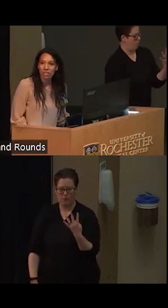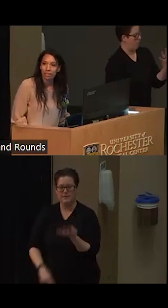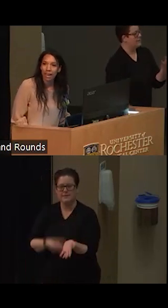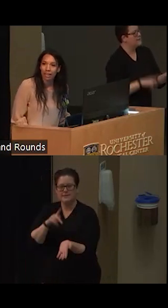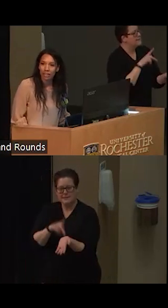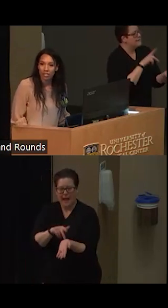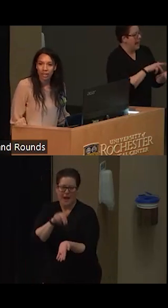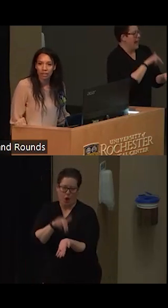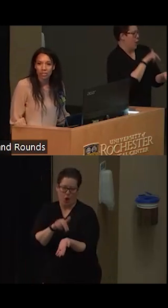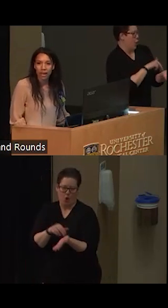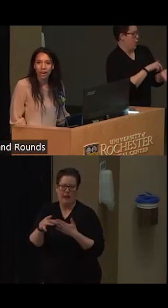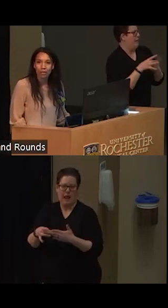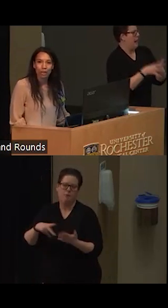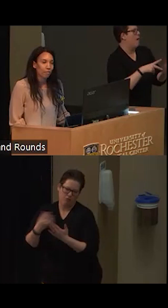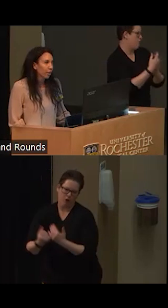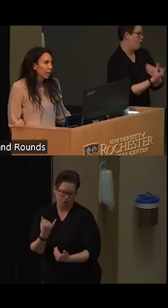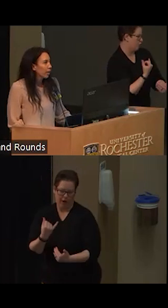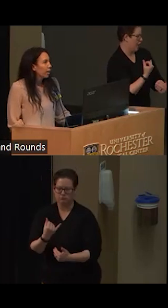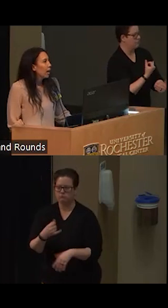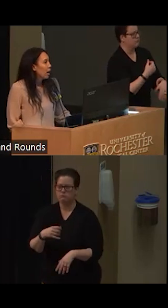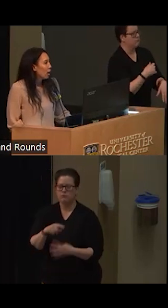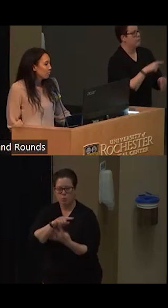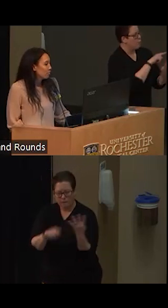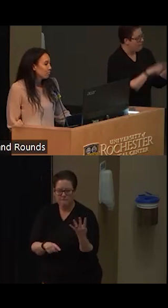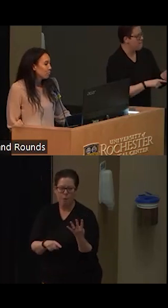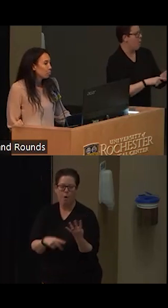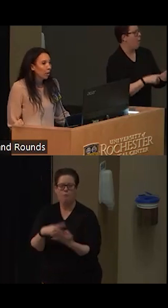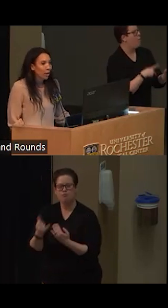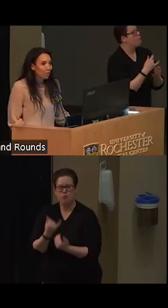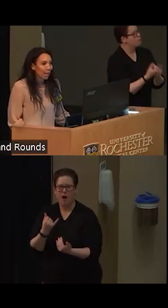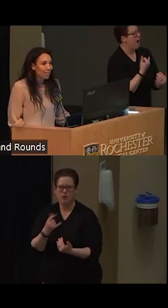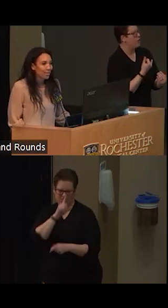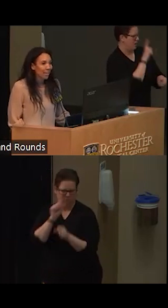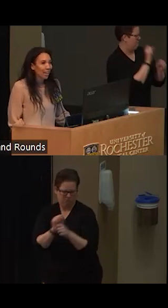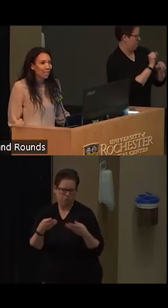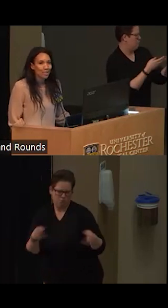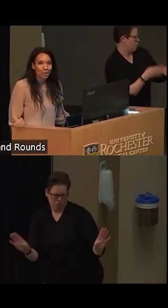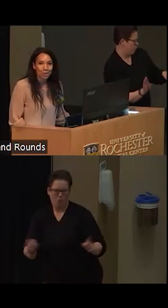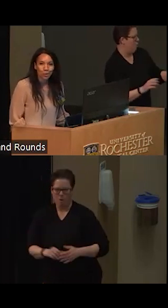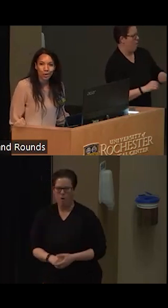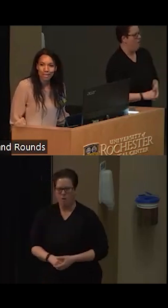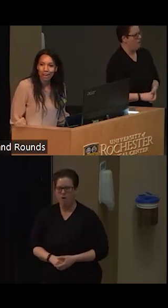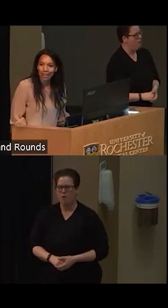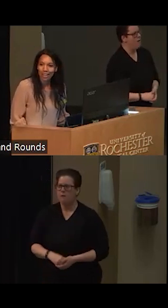nursing-led initiatives that are are very um broad-based and it's we're going to be talking